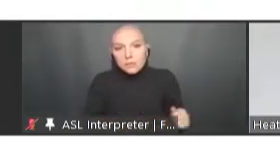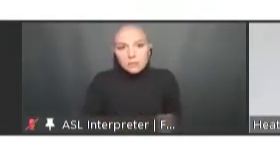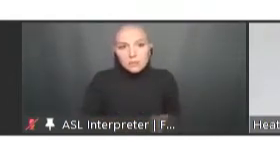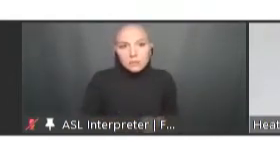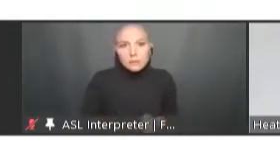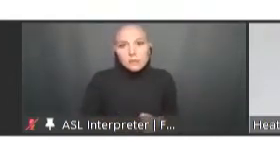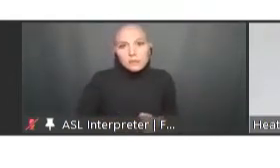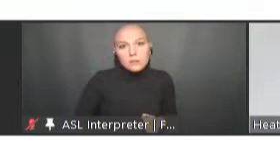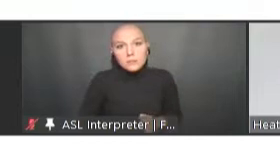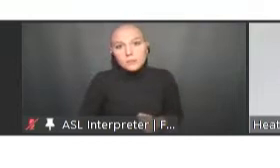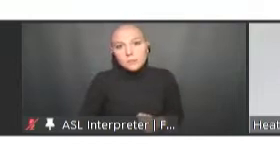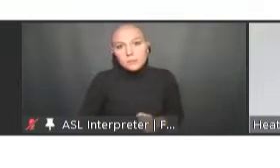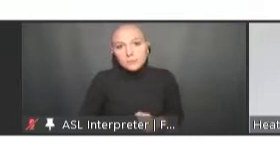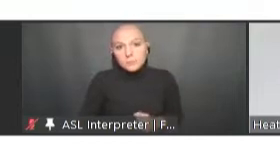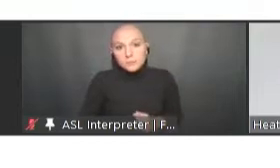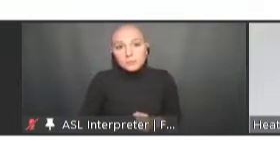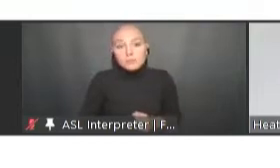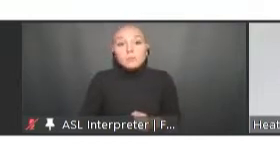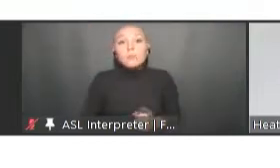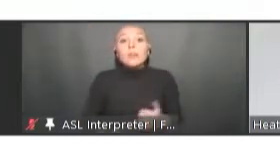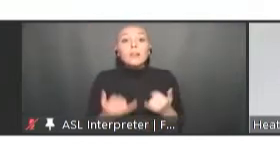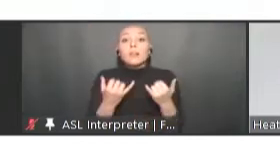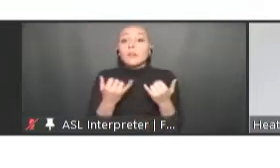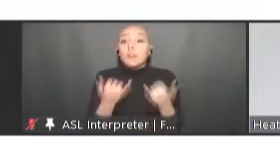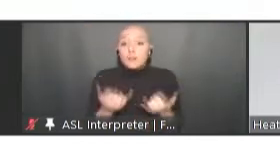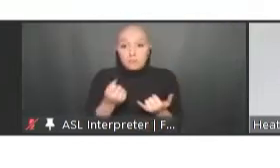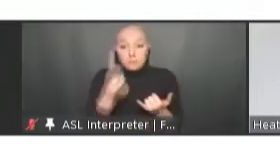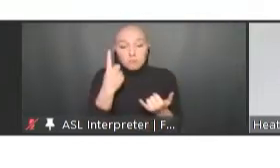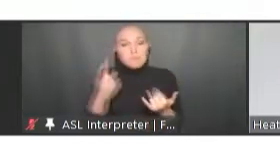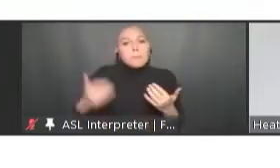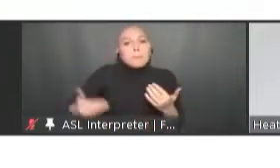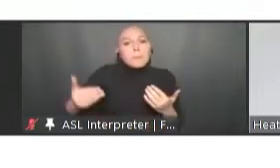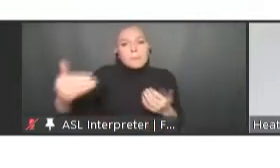Ongoing analysis will help monitor the impact of the Omicron variant and